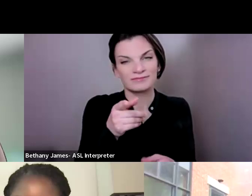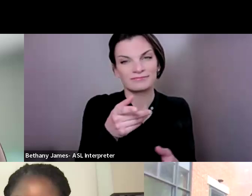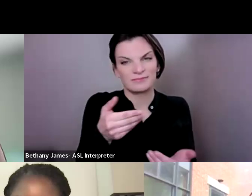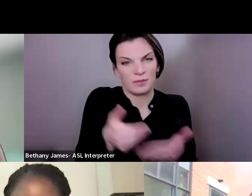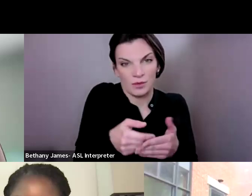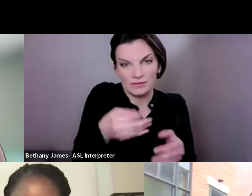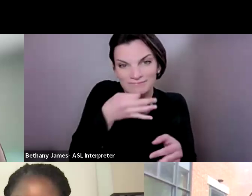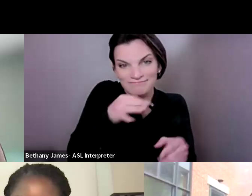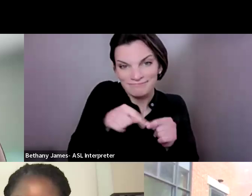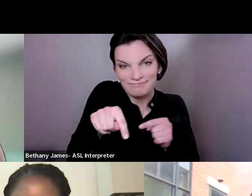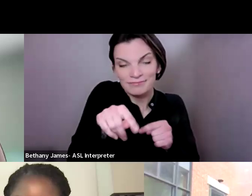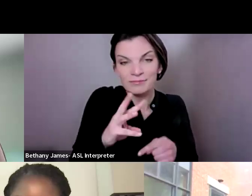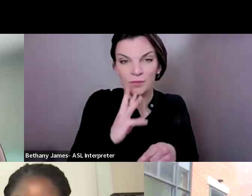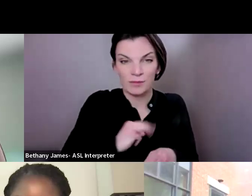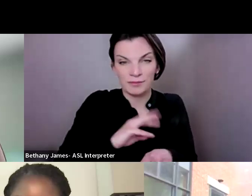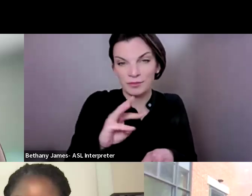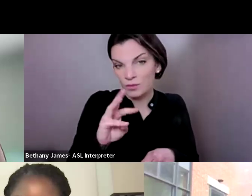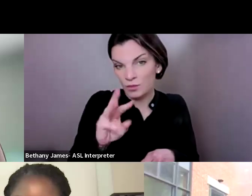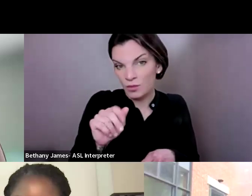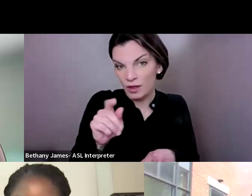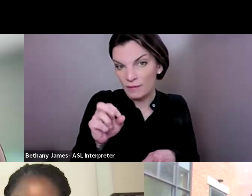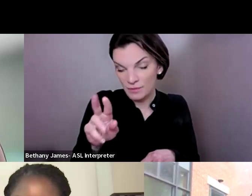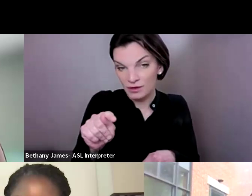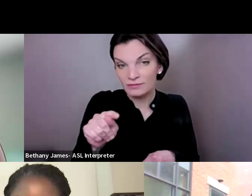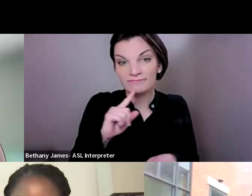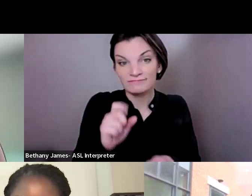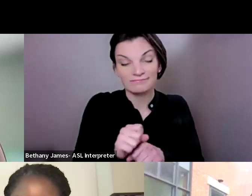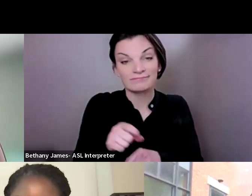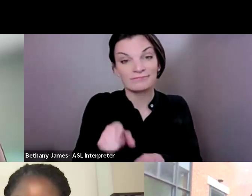this incredibly important work are taking a pay cut because they aren't stocking shelves at that